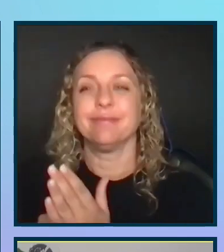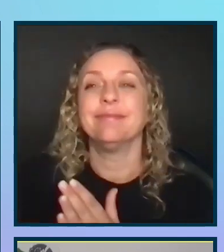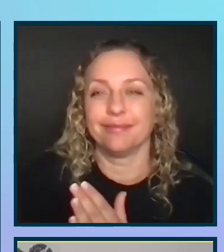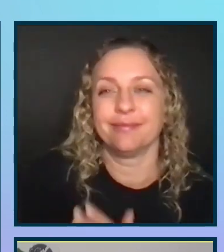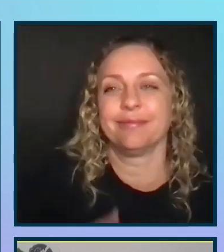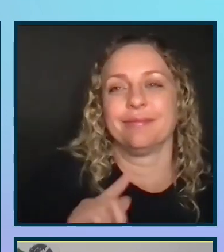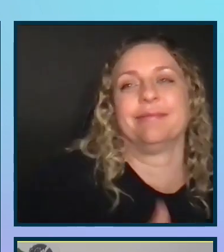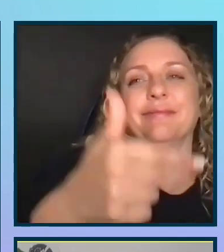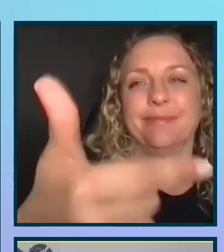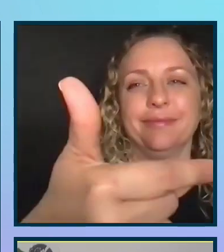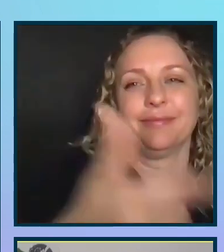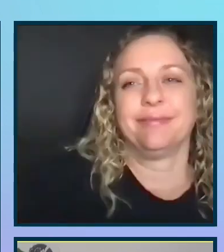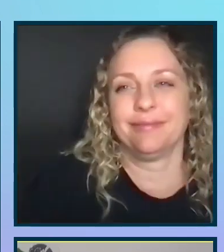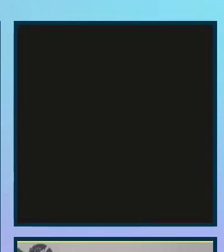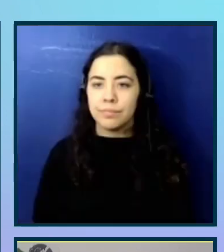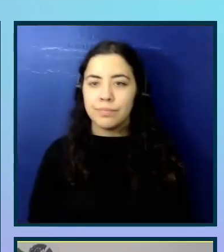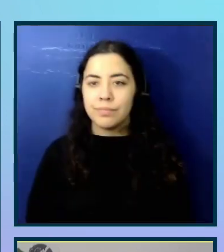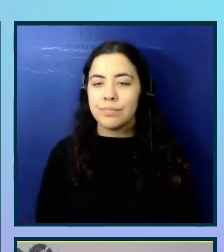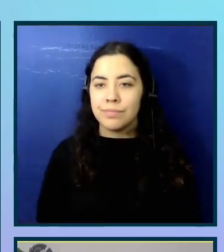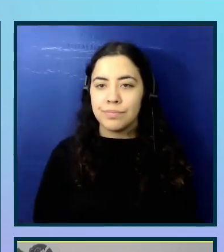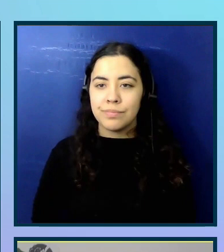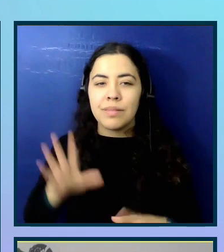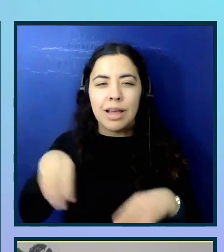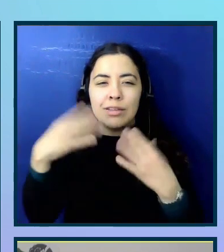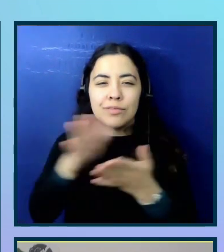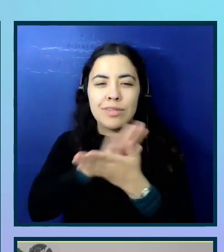but it gives you a pretty nice idea of how we could document such things.